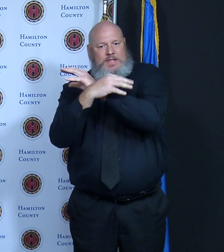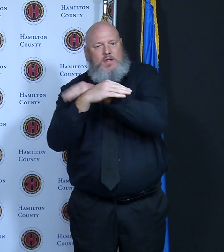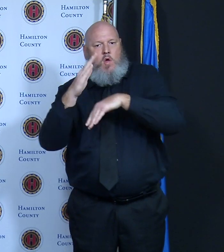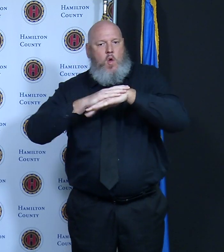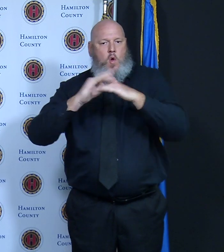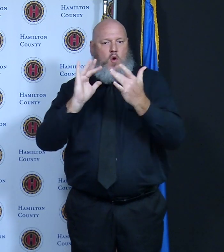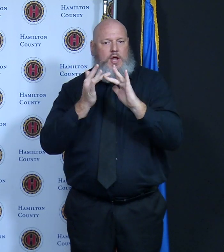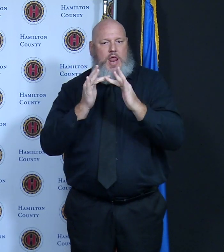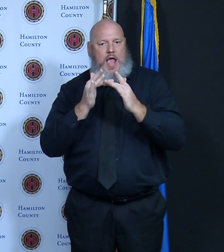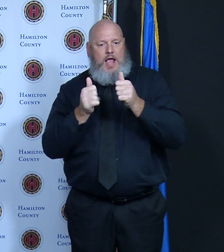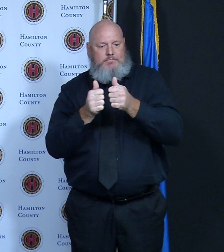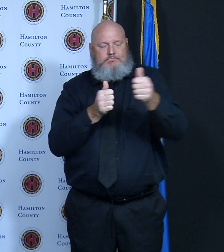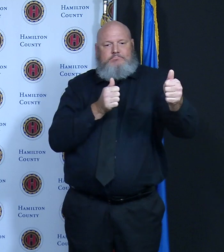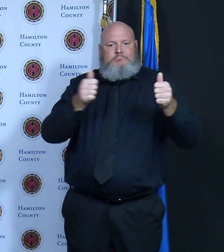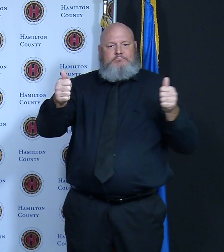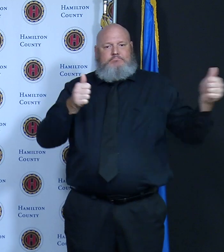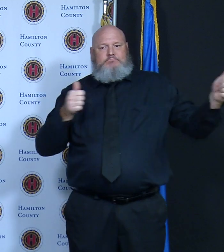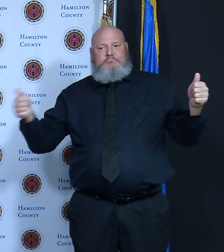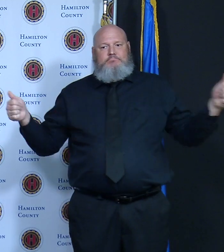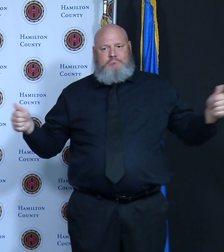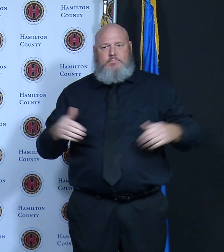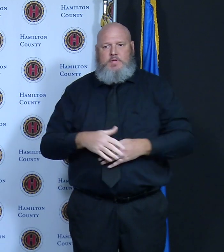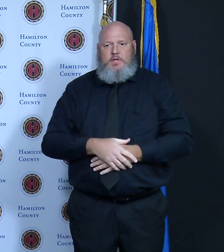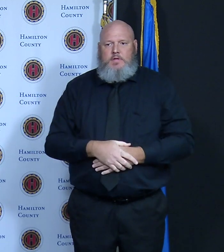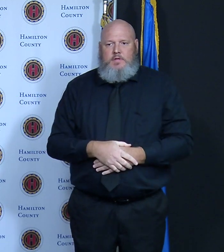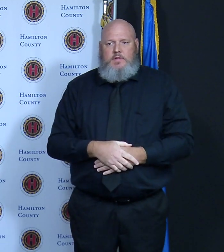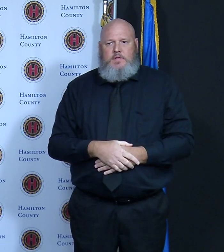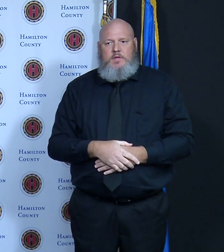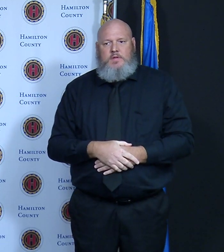partnership with one another to be as open as accessible as possible to the